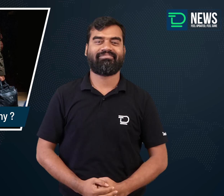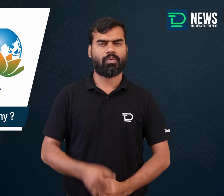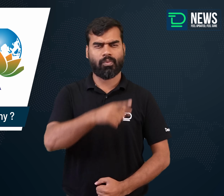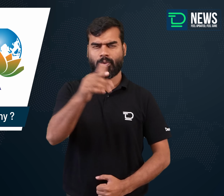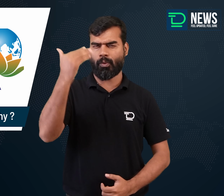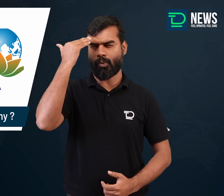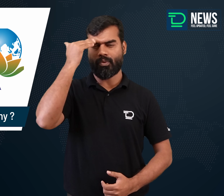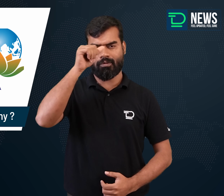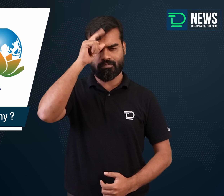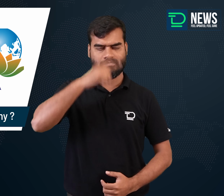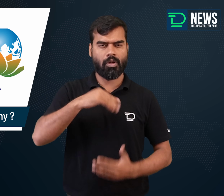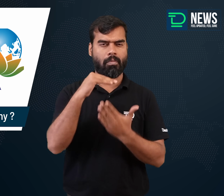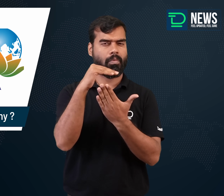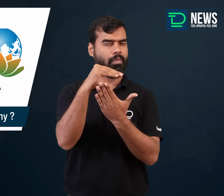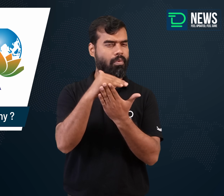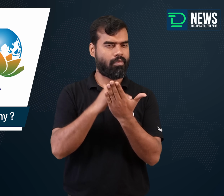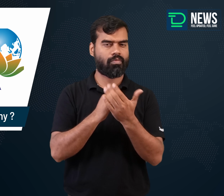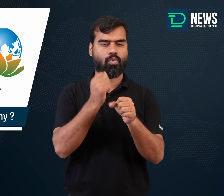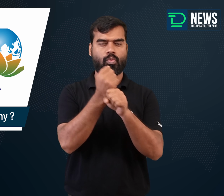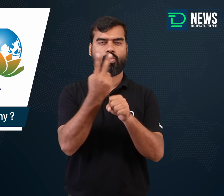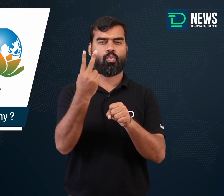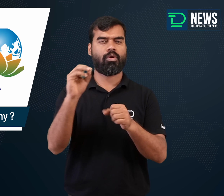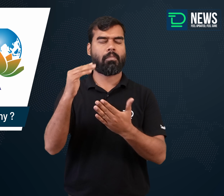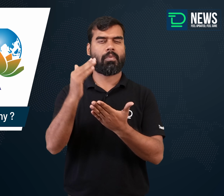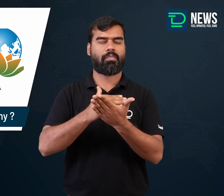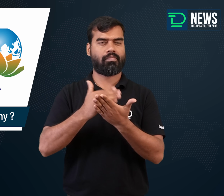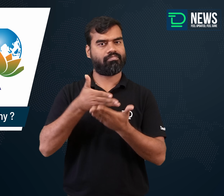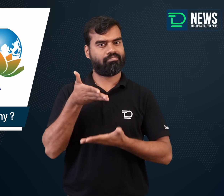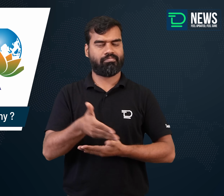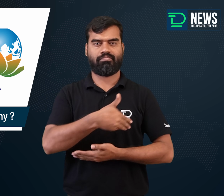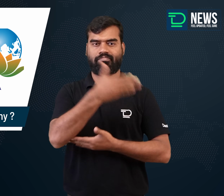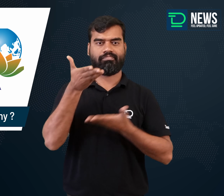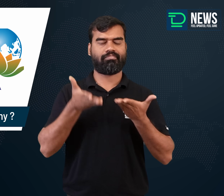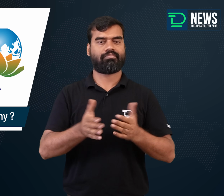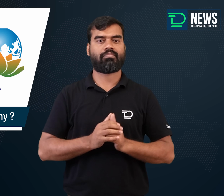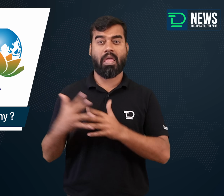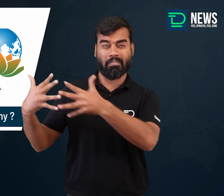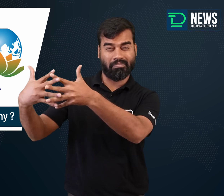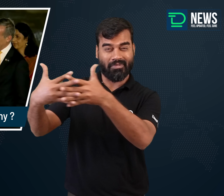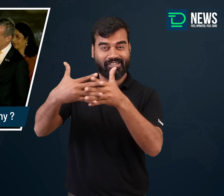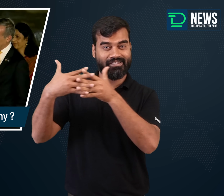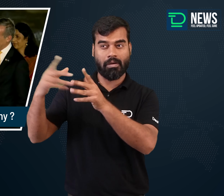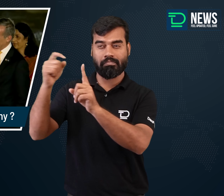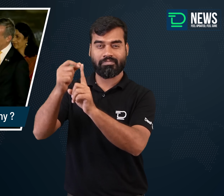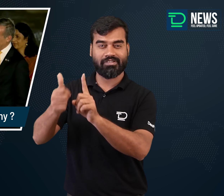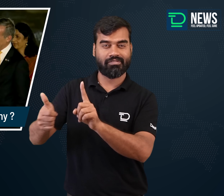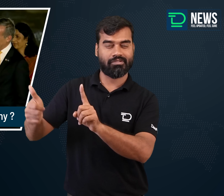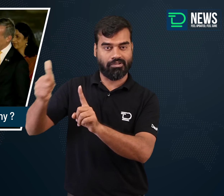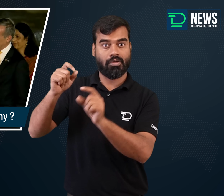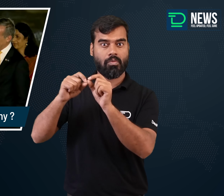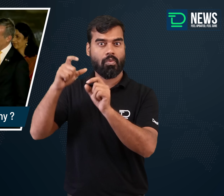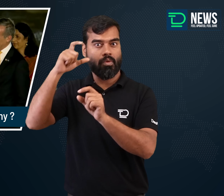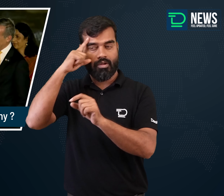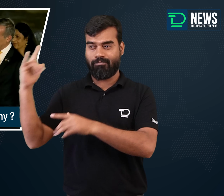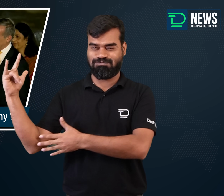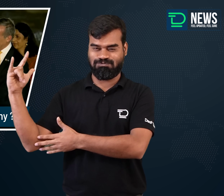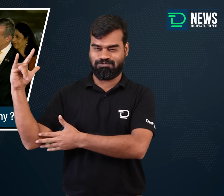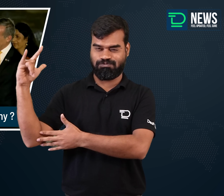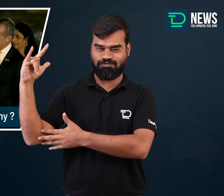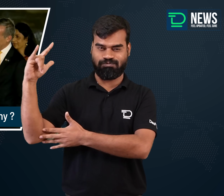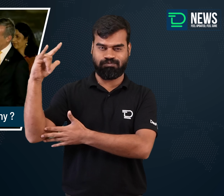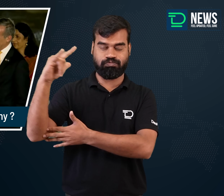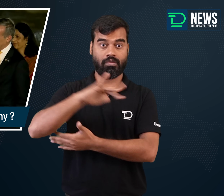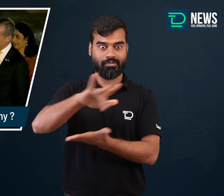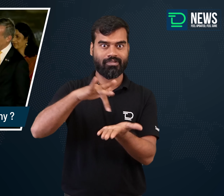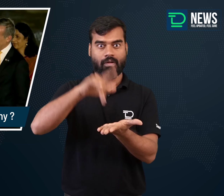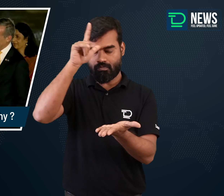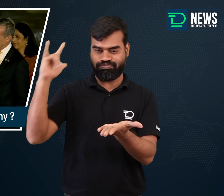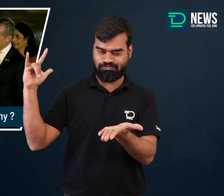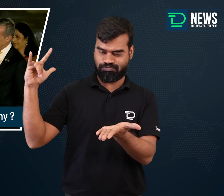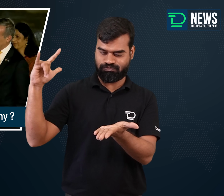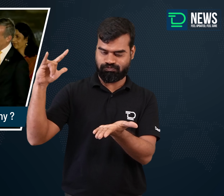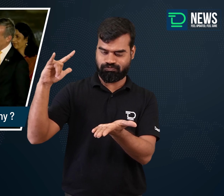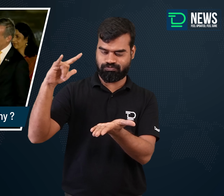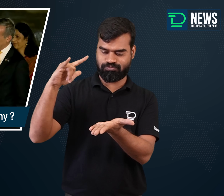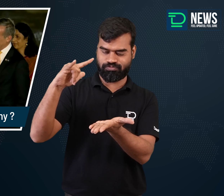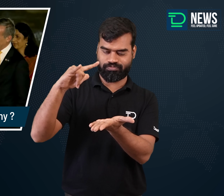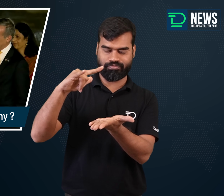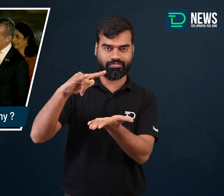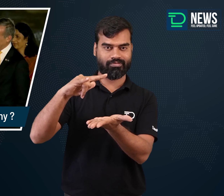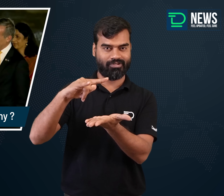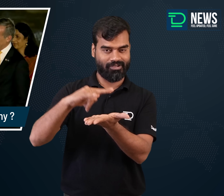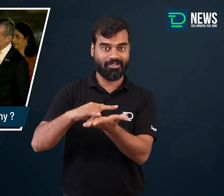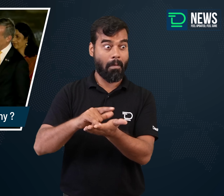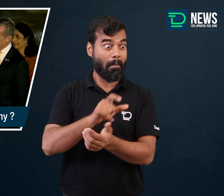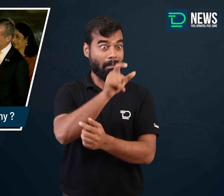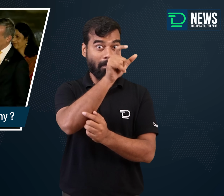Also you might have seen this person while Joe Biden came to India,